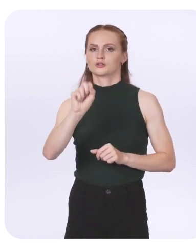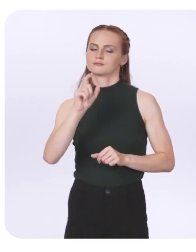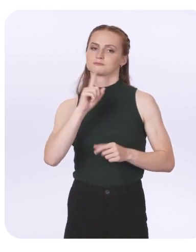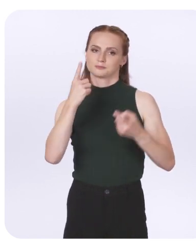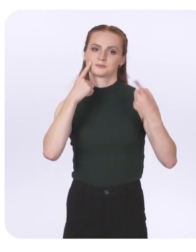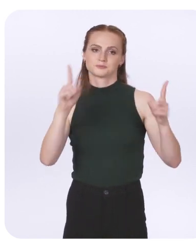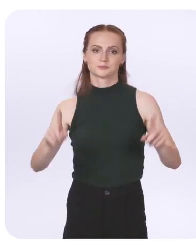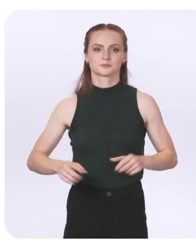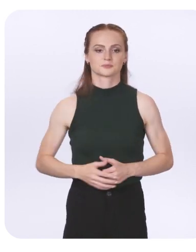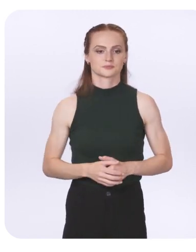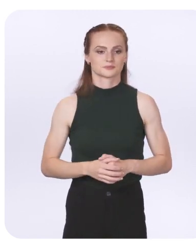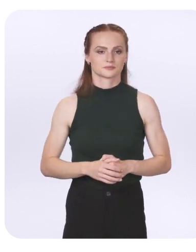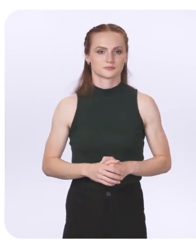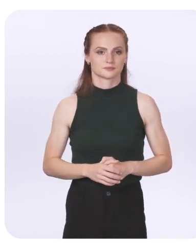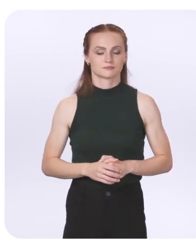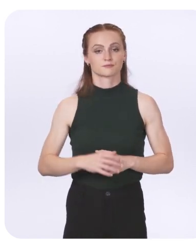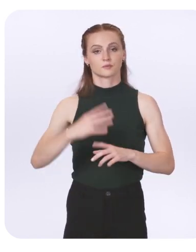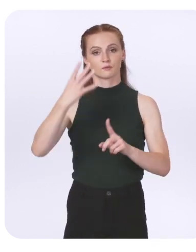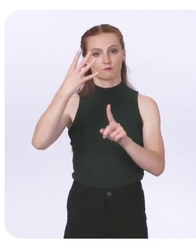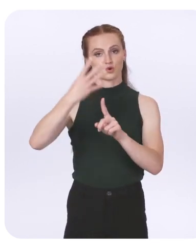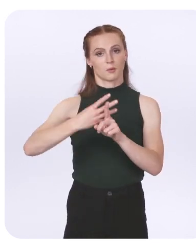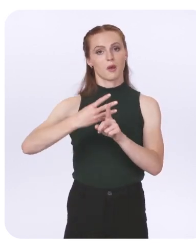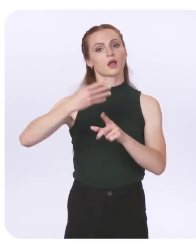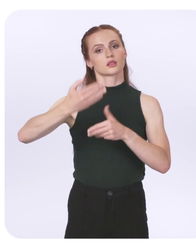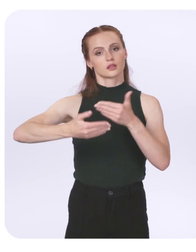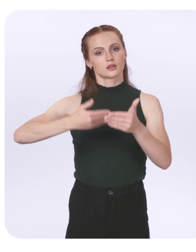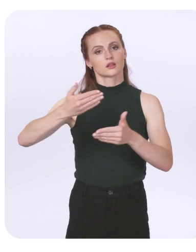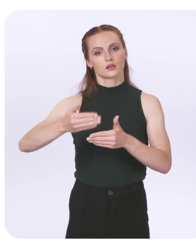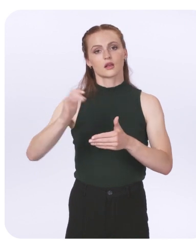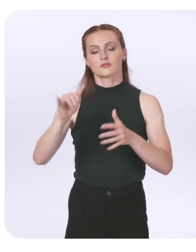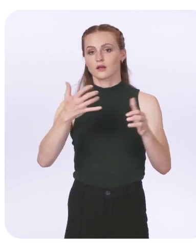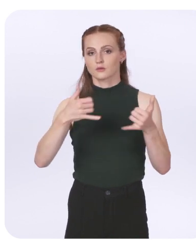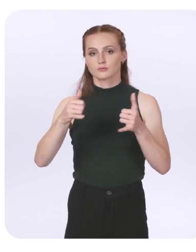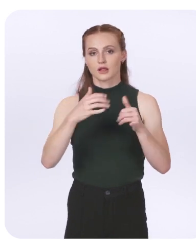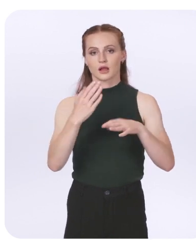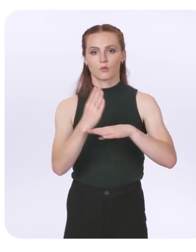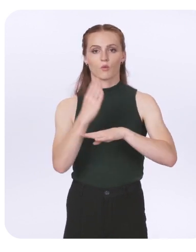Over the course of four months, it was played by over 60,000 people